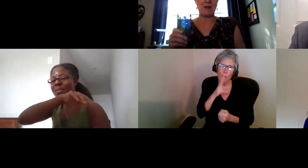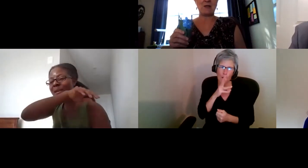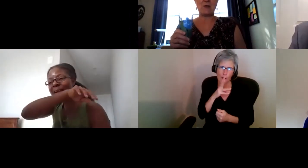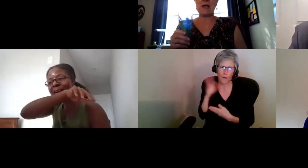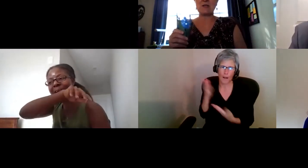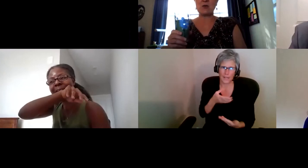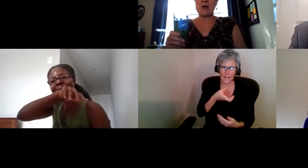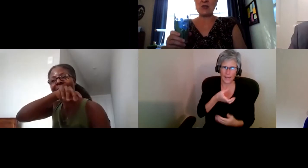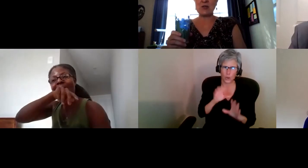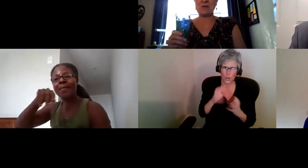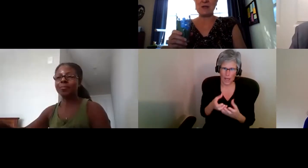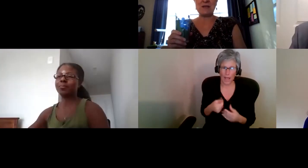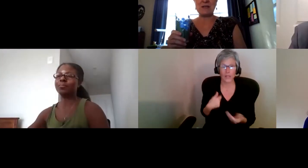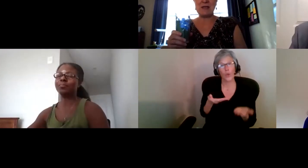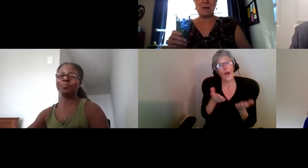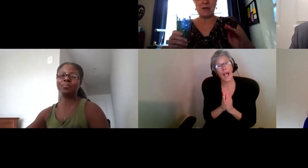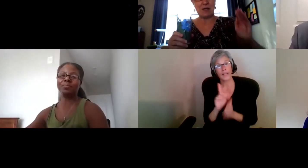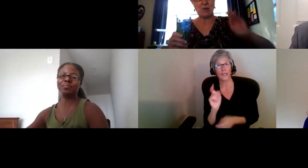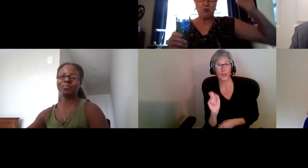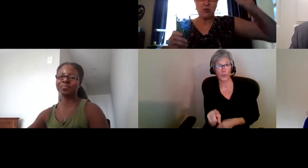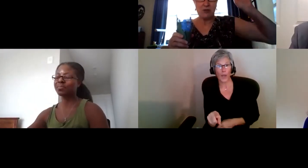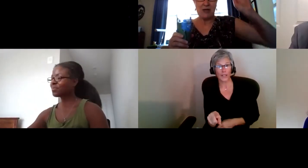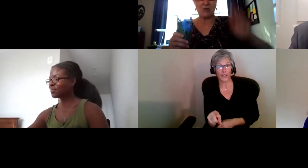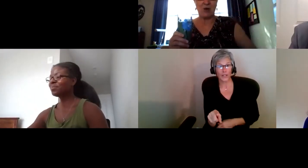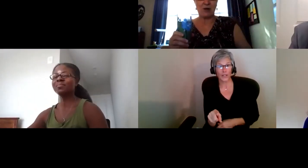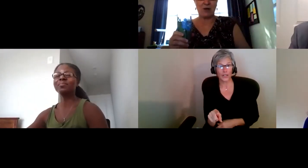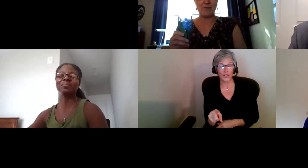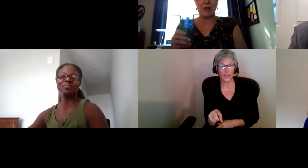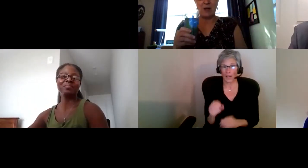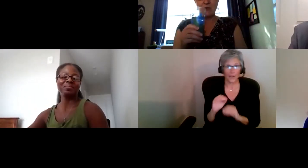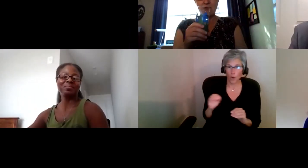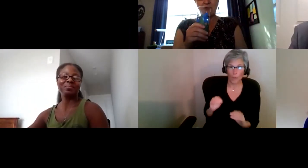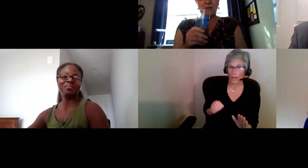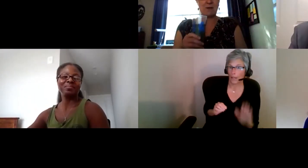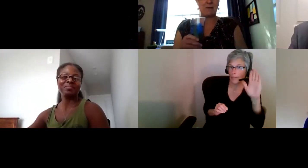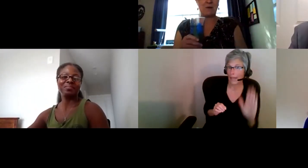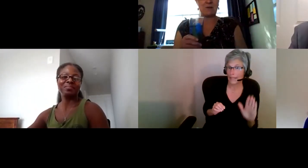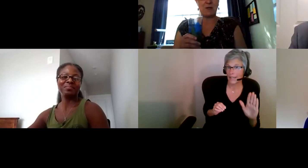and so it asks a question if I didn't see anybody, like put their hand right up, I'll just take a sip